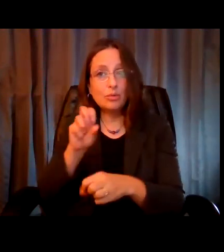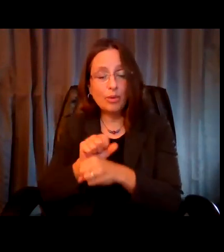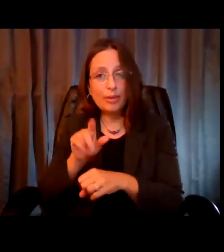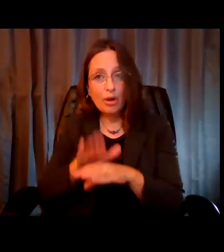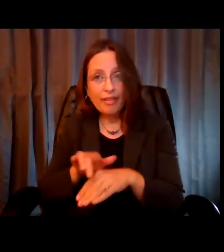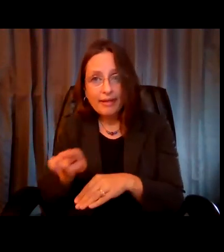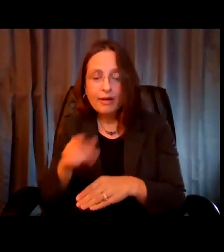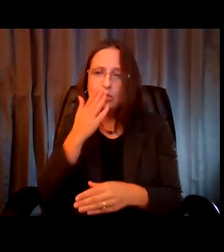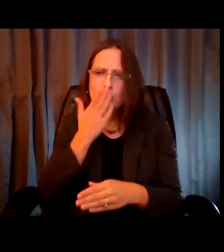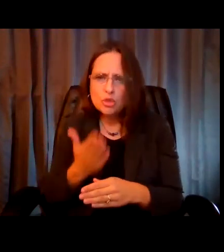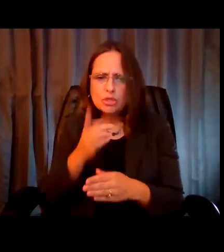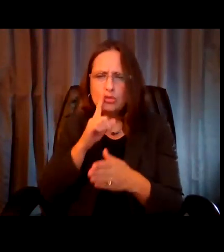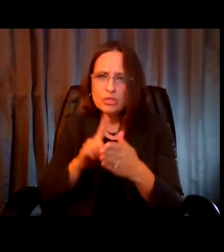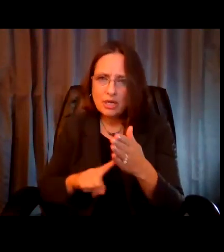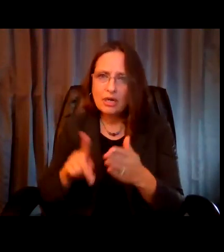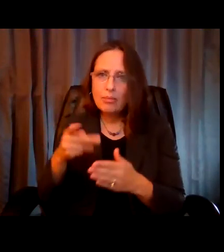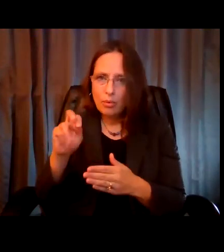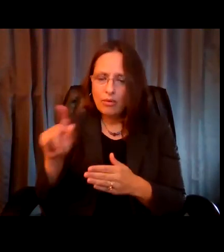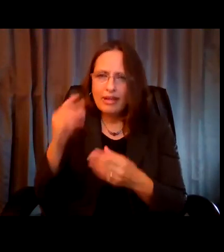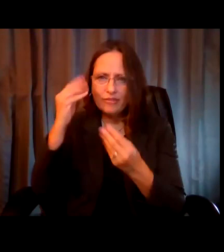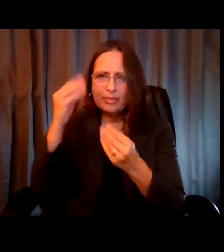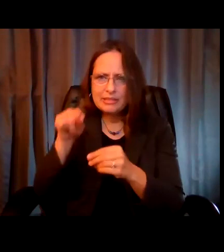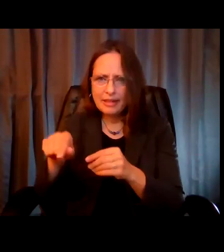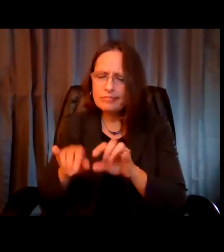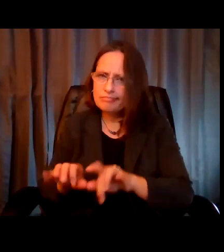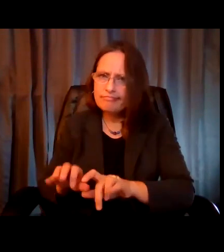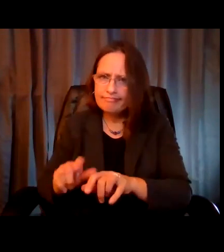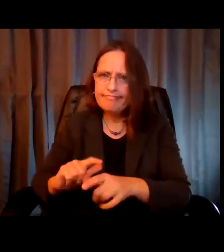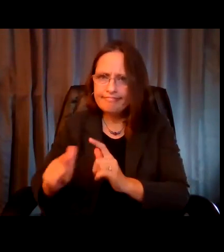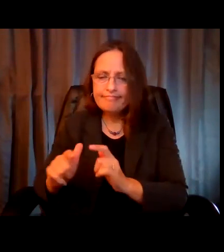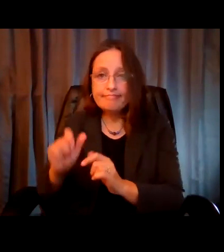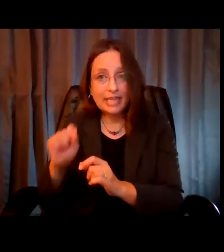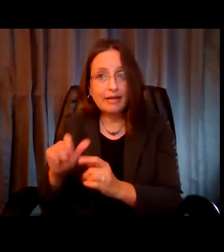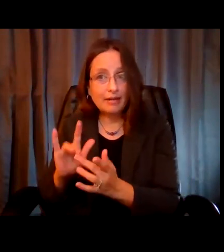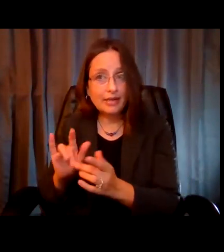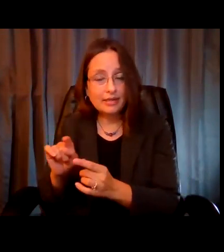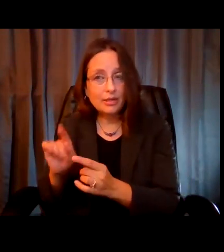Example, you're walking into a room, you see the sign that says the room is clean.